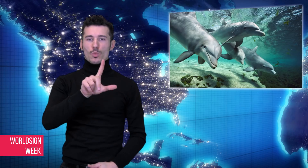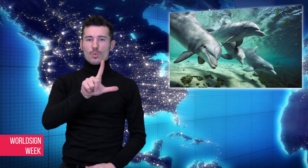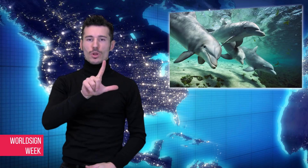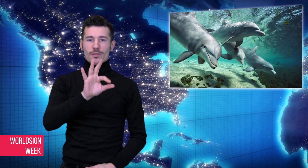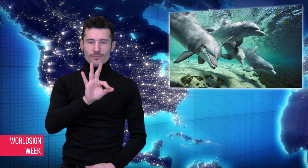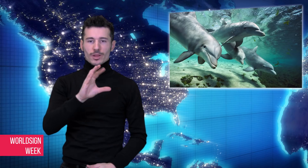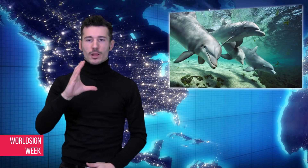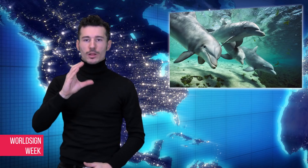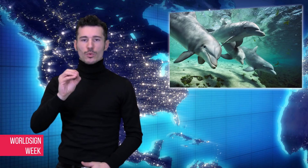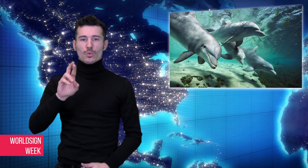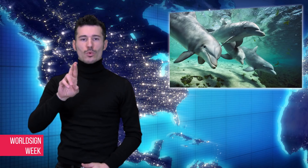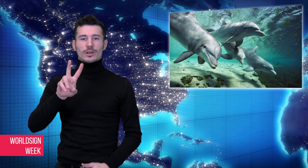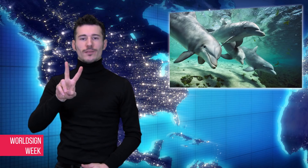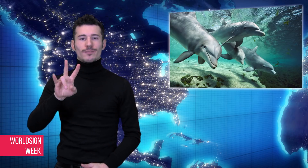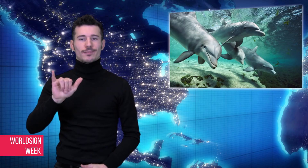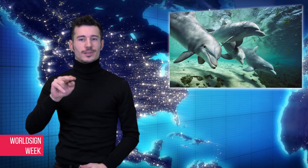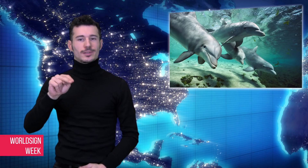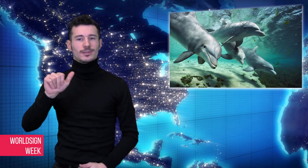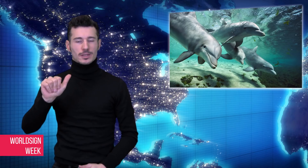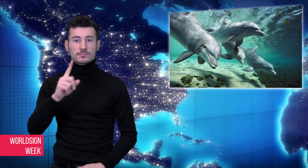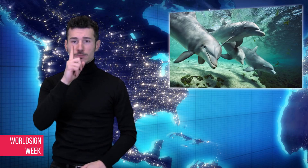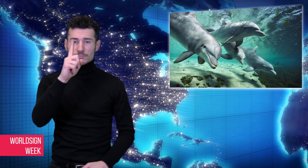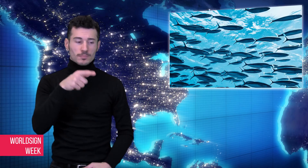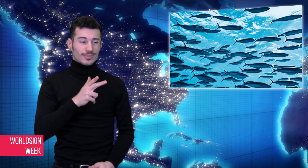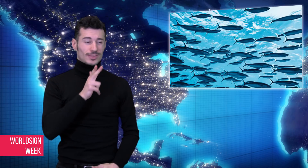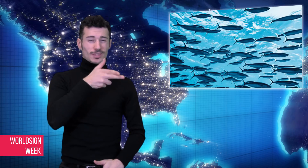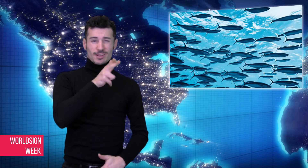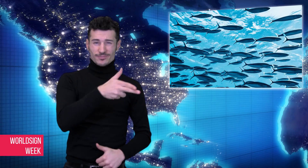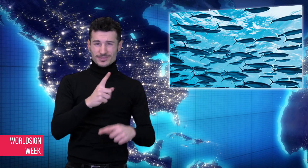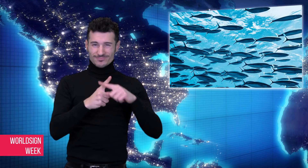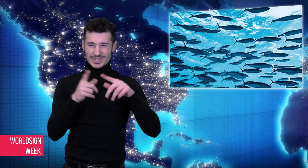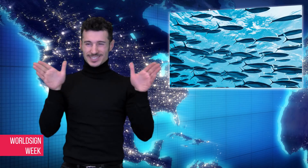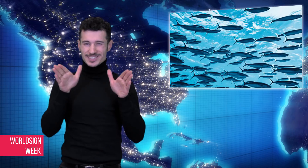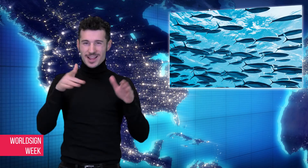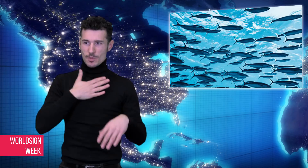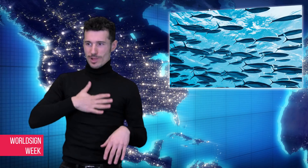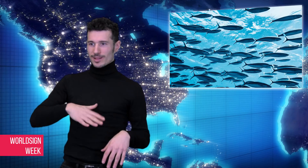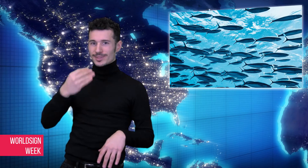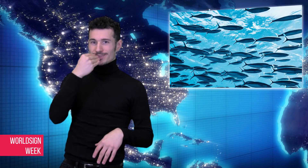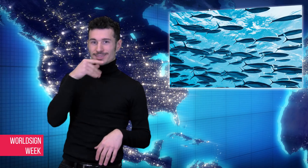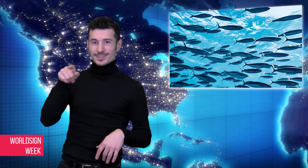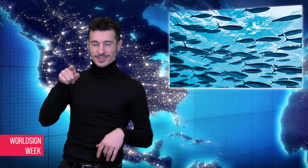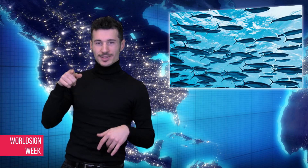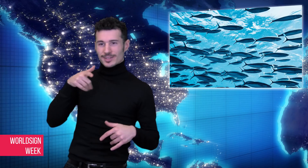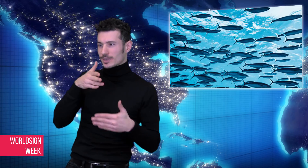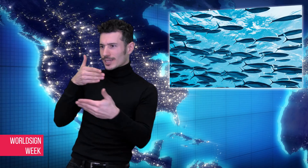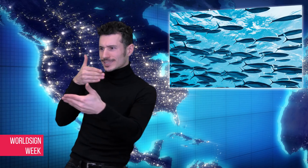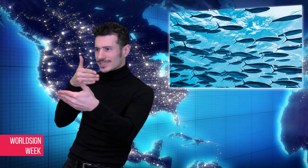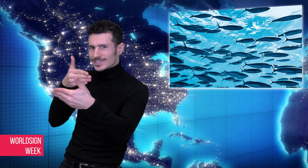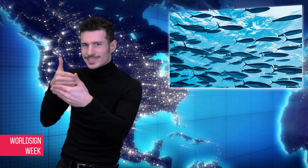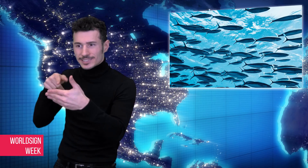mate. The corvinas gather together for